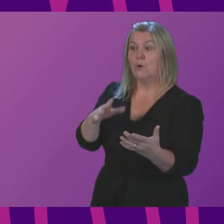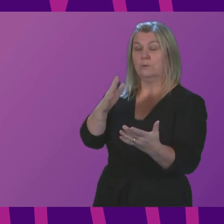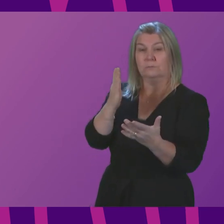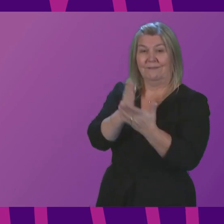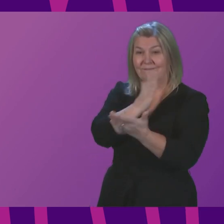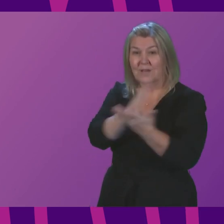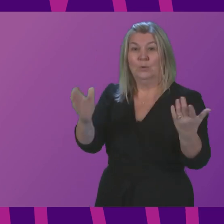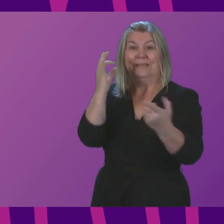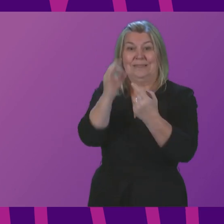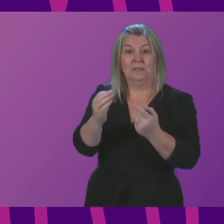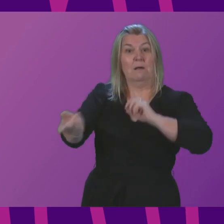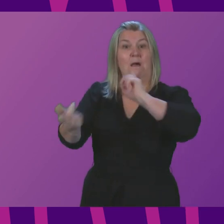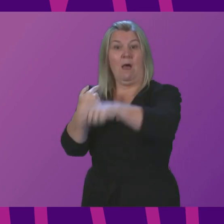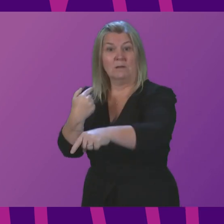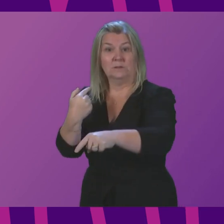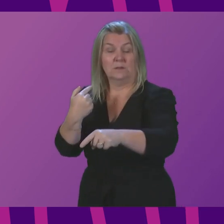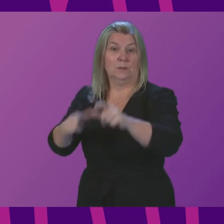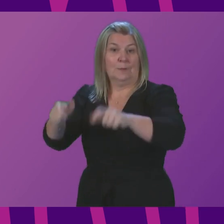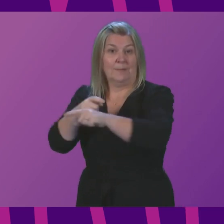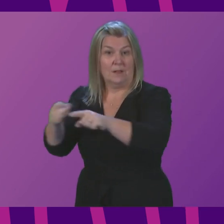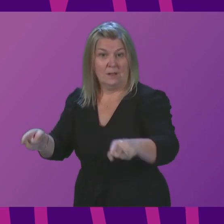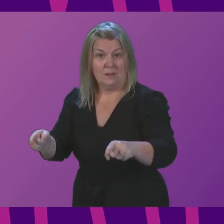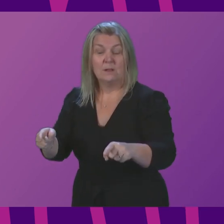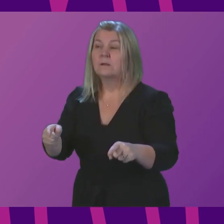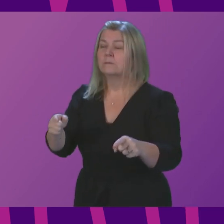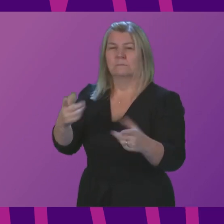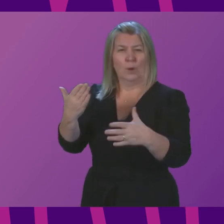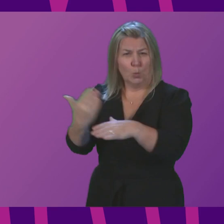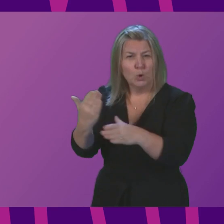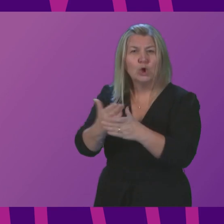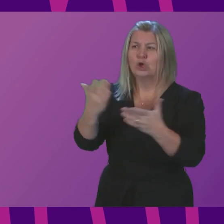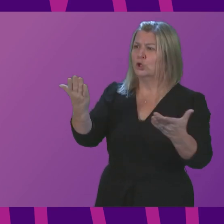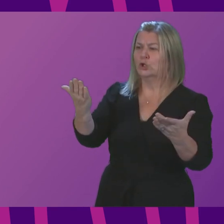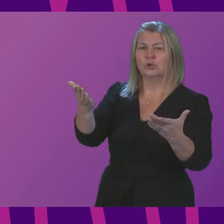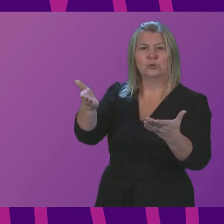that he has raised. We are taking forward work on all those strands. It is the case—this